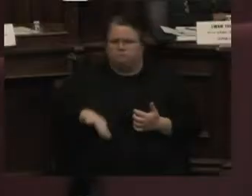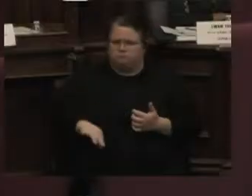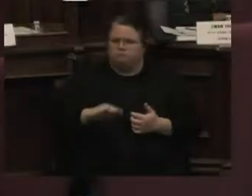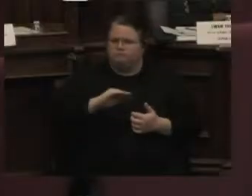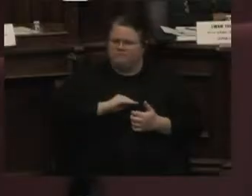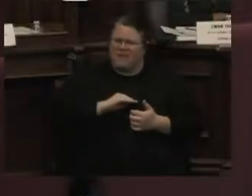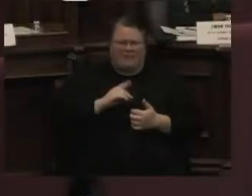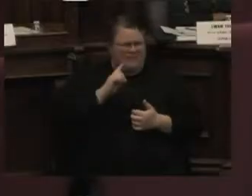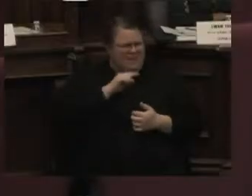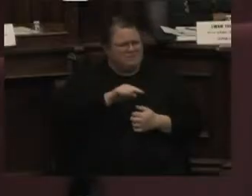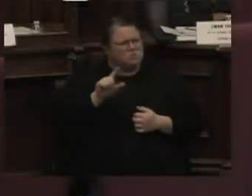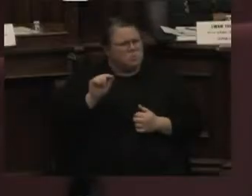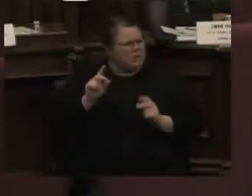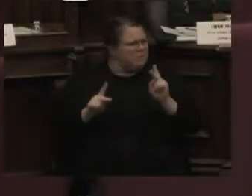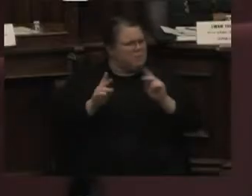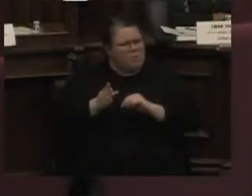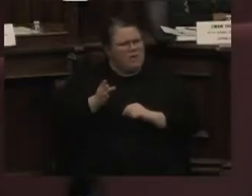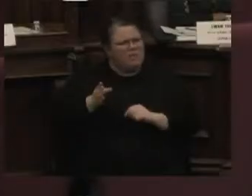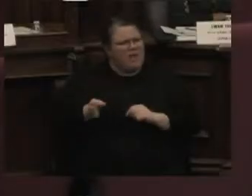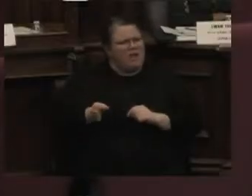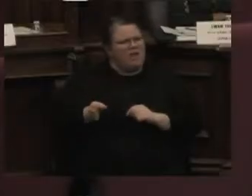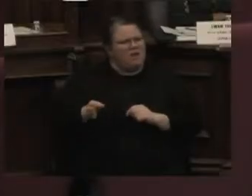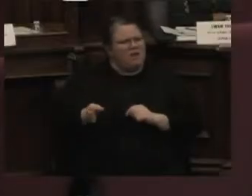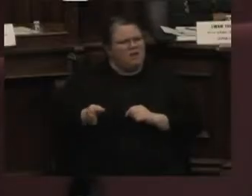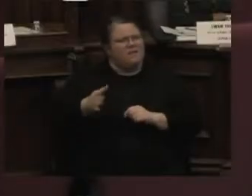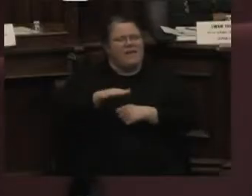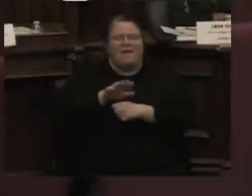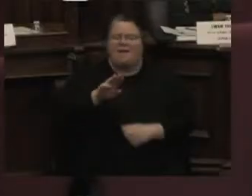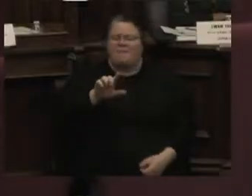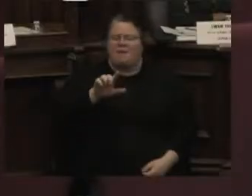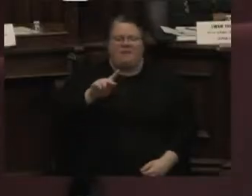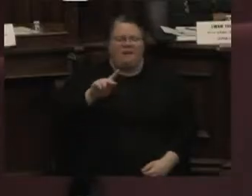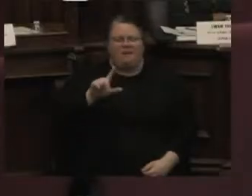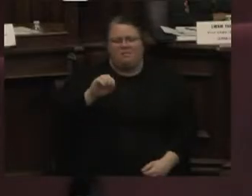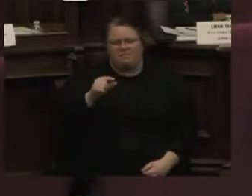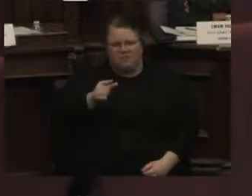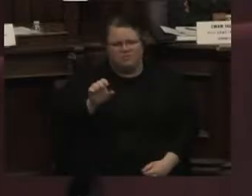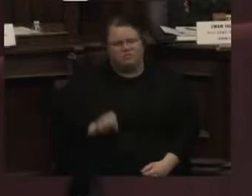comprehensive presentation that was very well received. We had